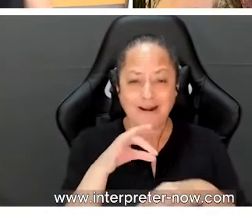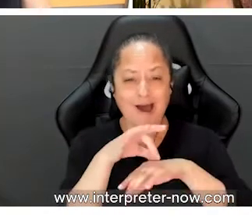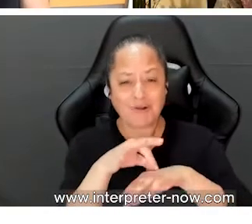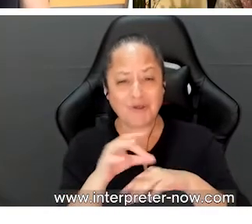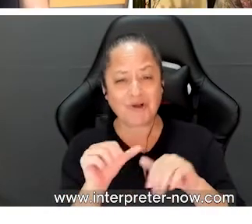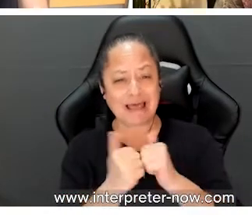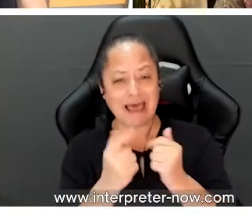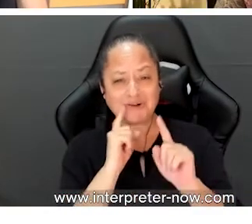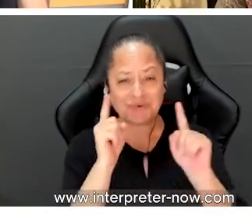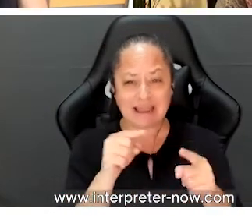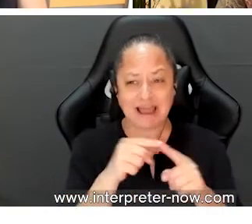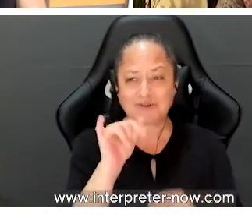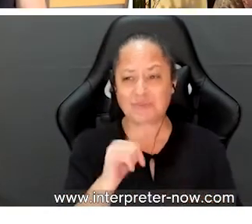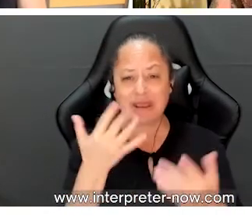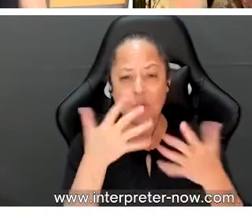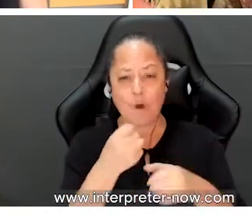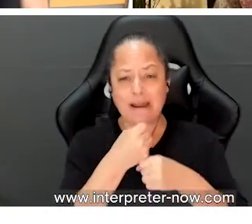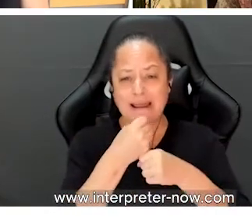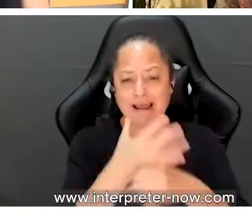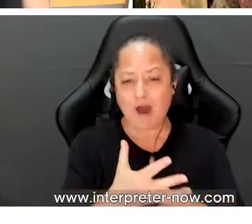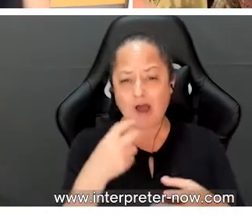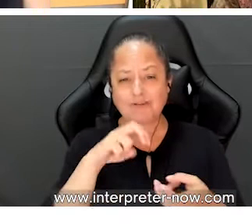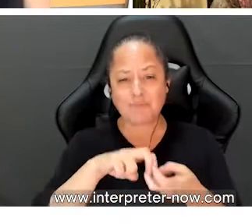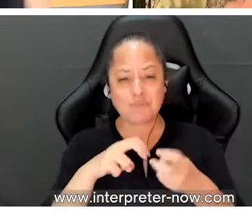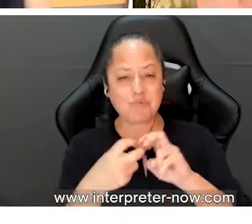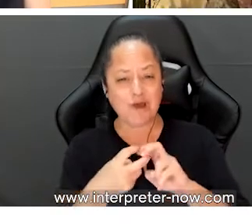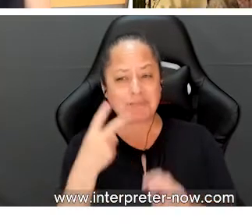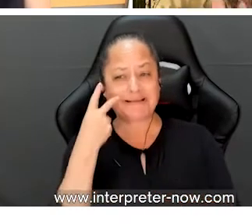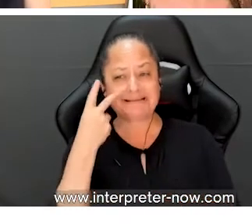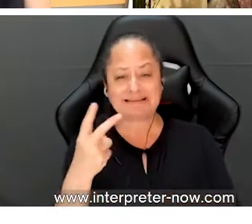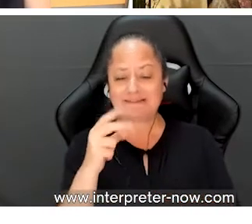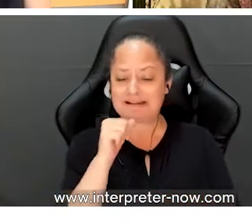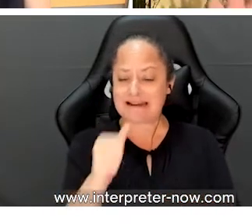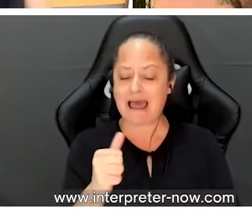They don't want to be seen as ungrateful. Anyway, it's very complicated.